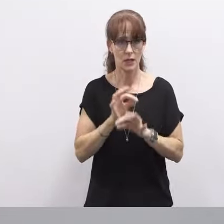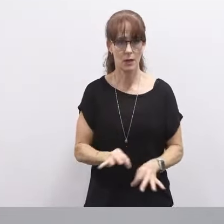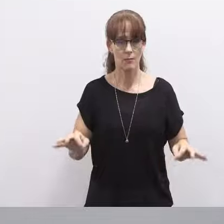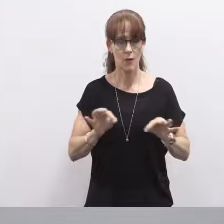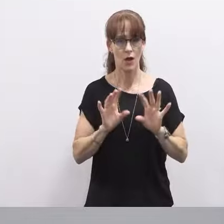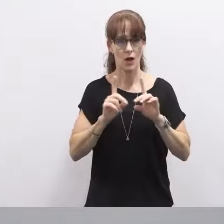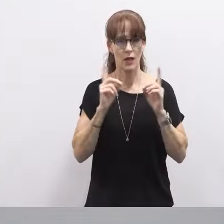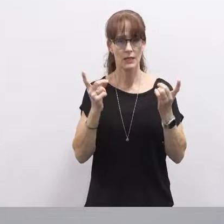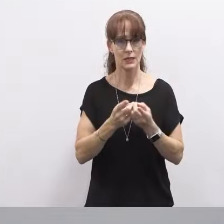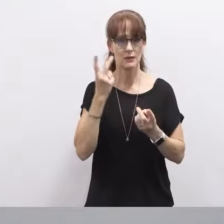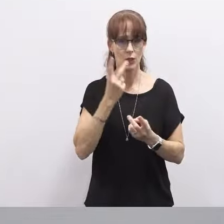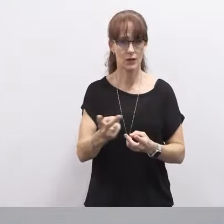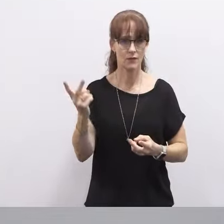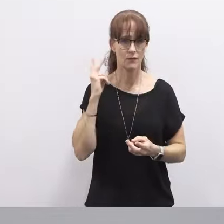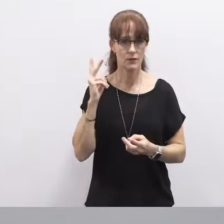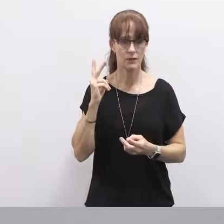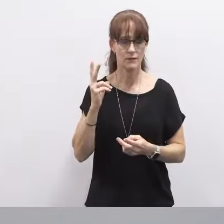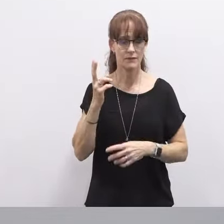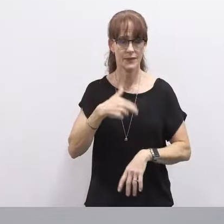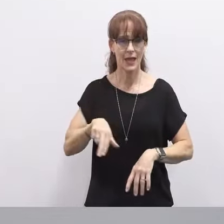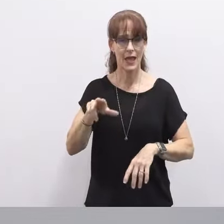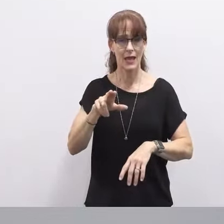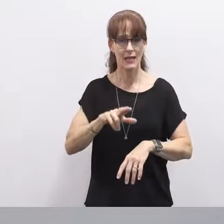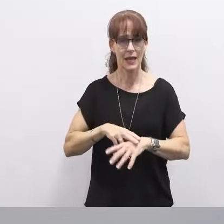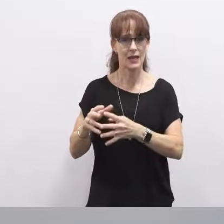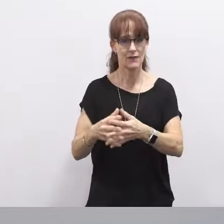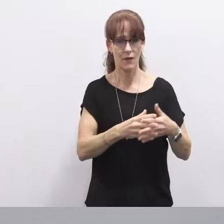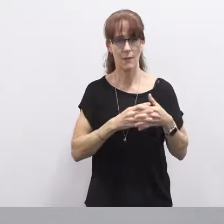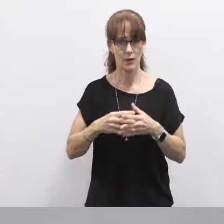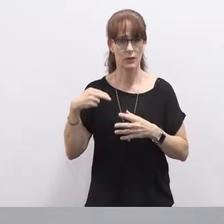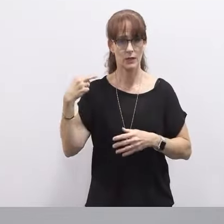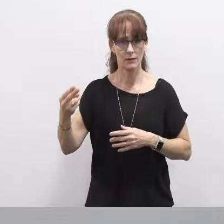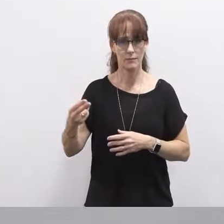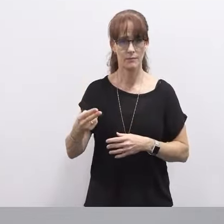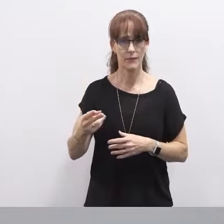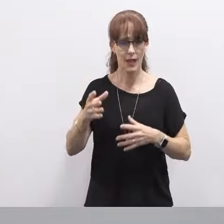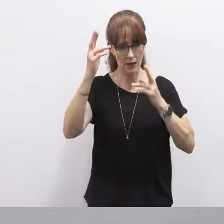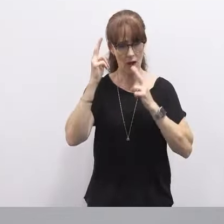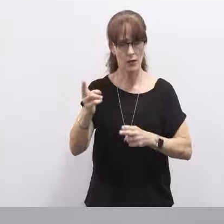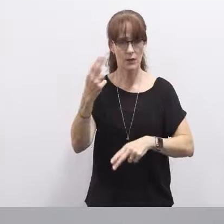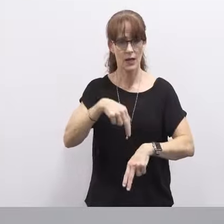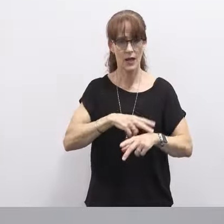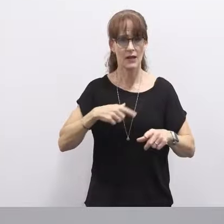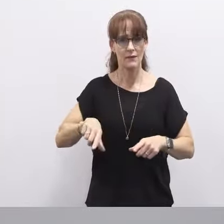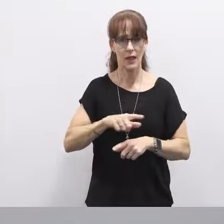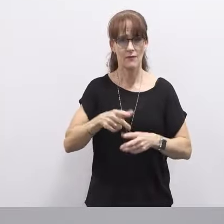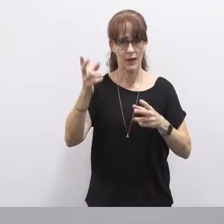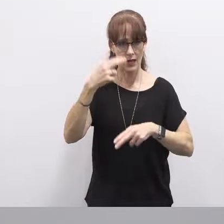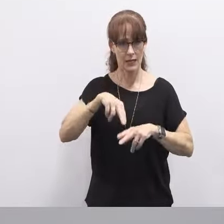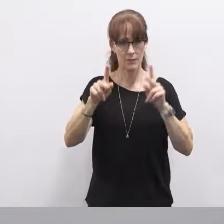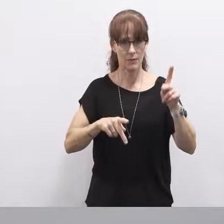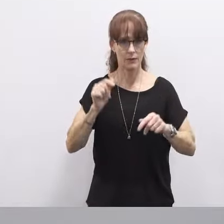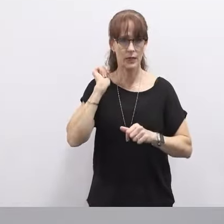of celebrating Native American Heritage Month and honoring native land and native peoples every day, I'd like to start our meeting today